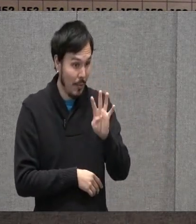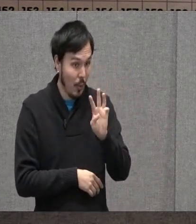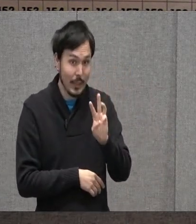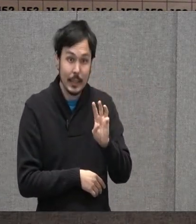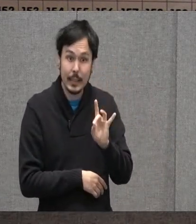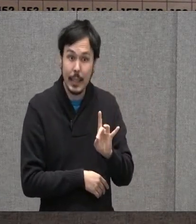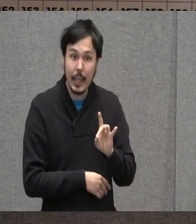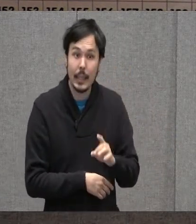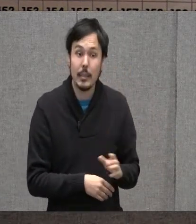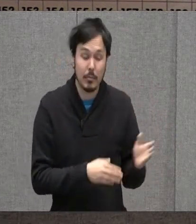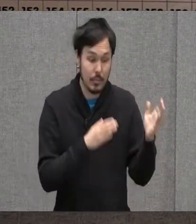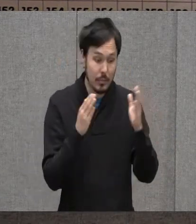Zero, two, four.